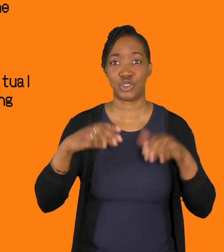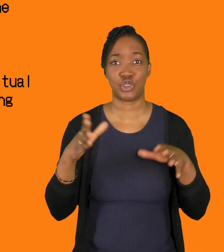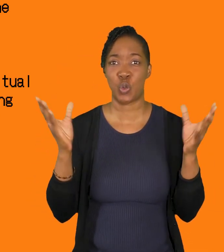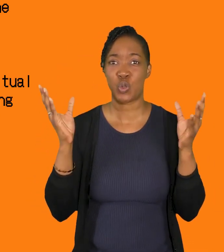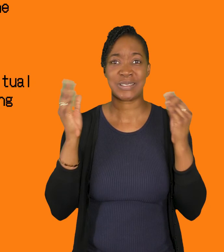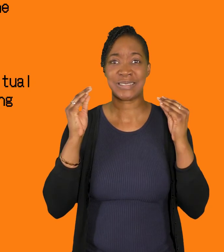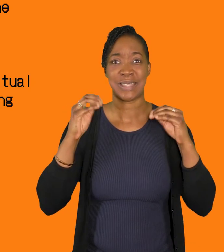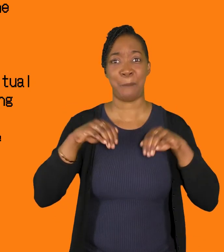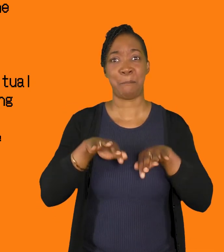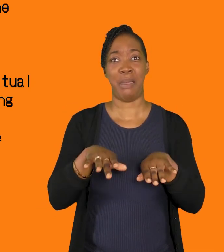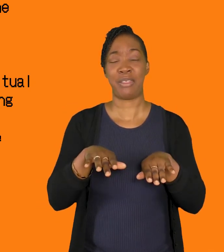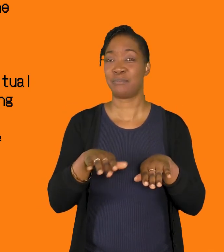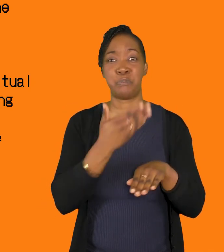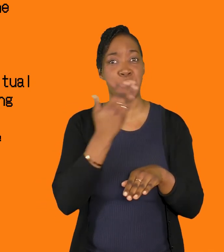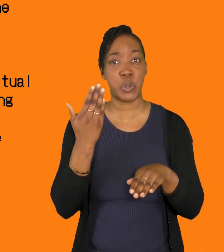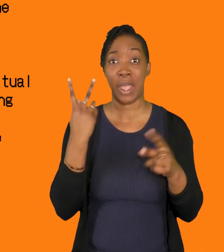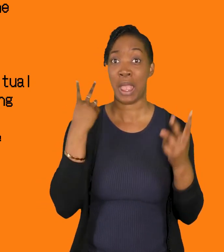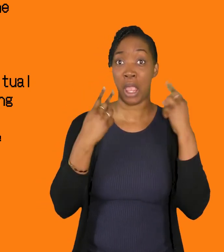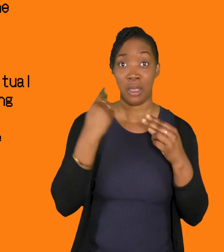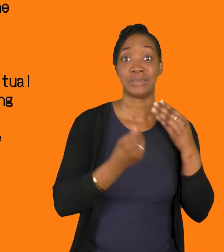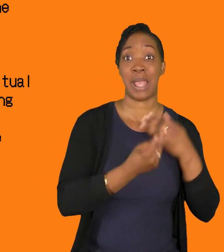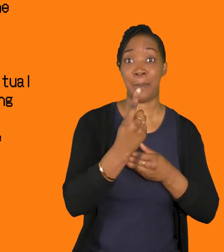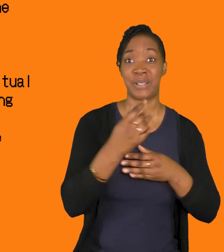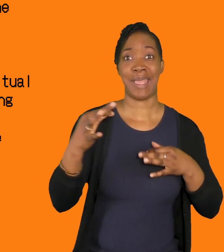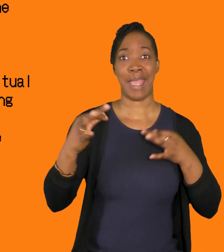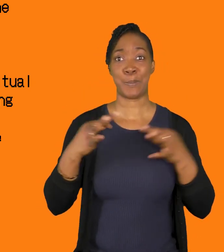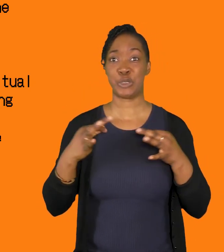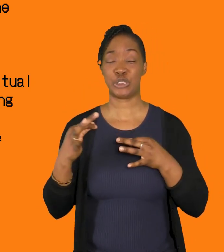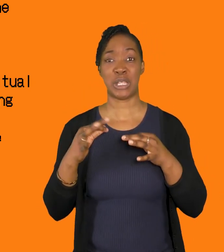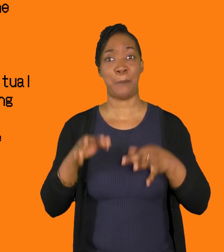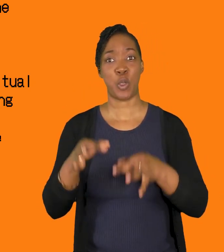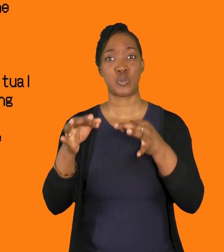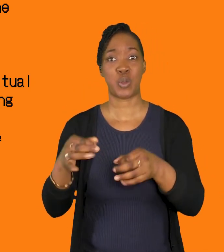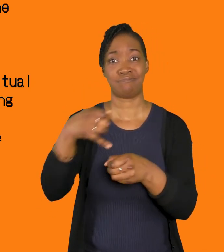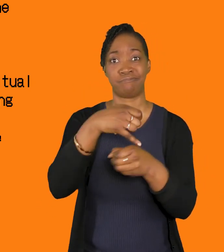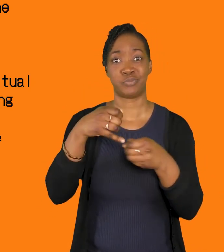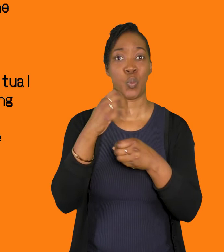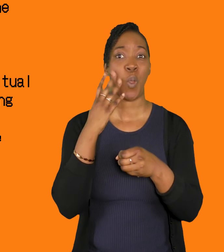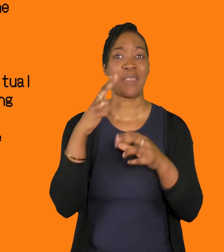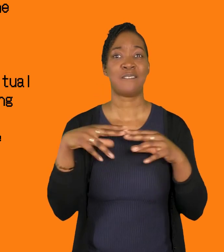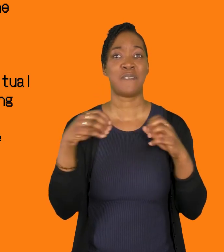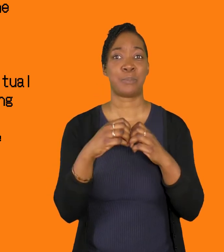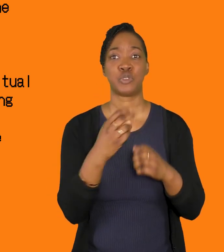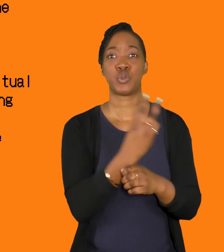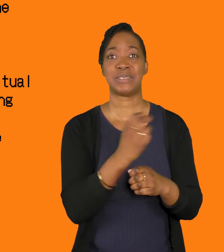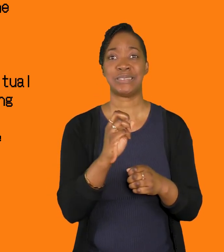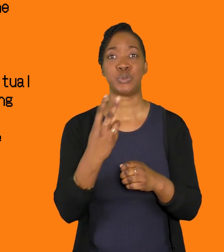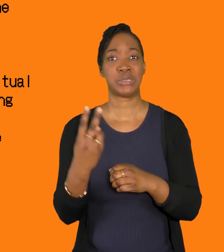nor the sound bath. But the haircut happened. The acupuncturist has been postponed, the homoeopath will be in February 2022.